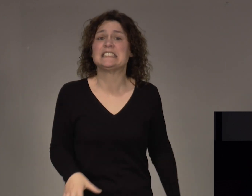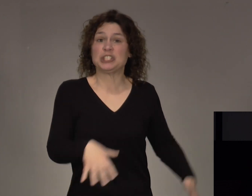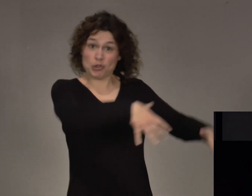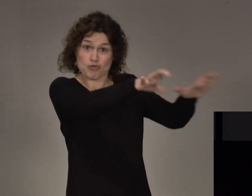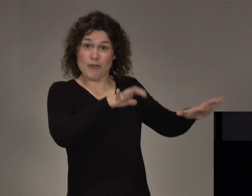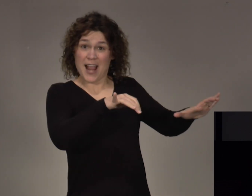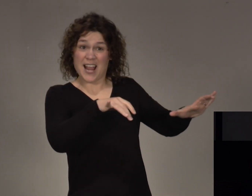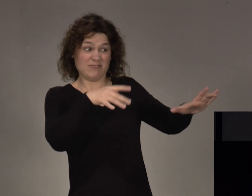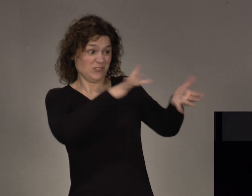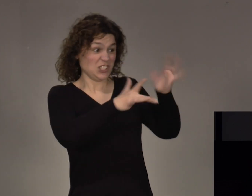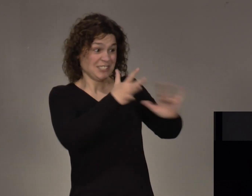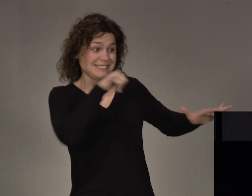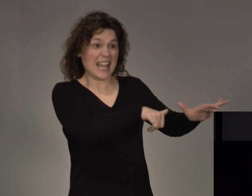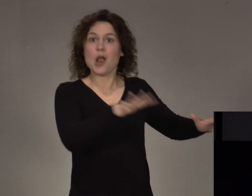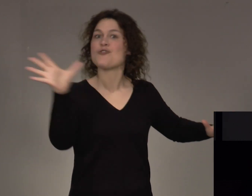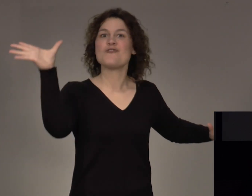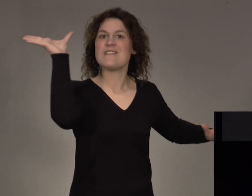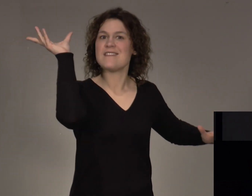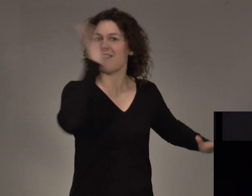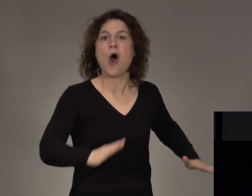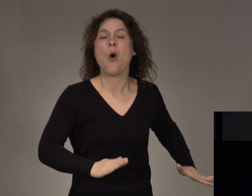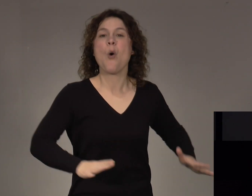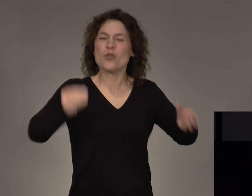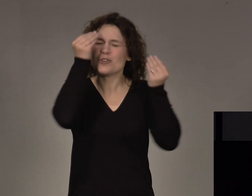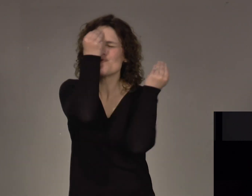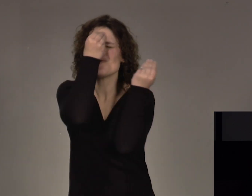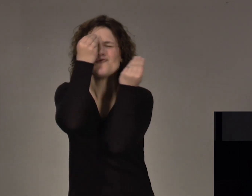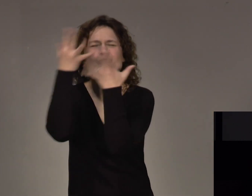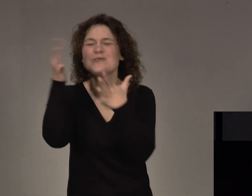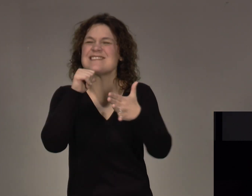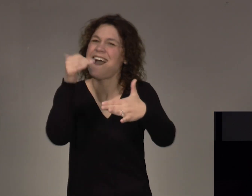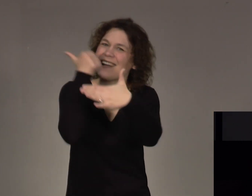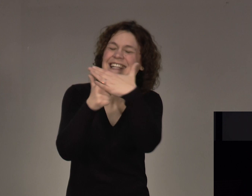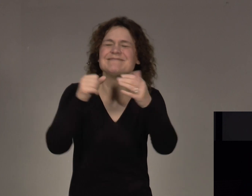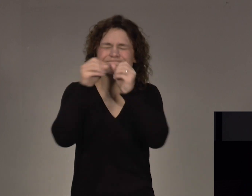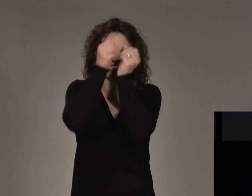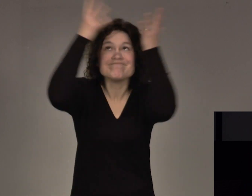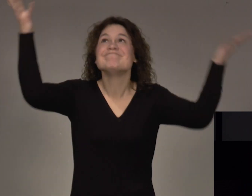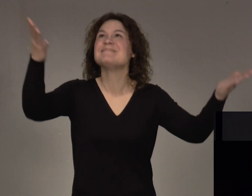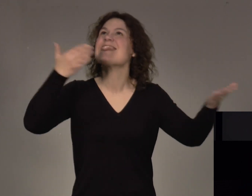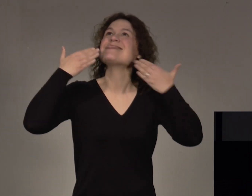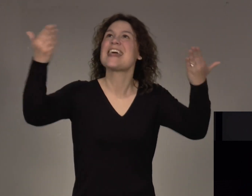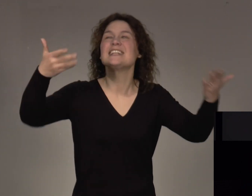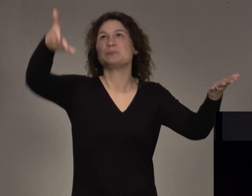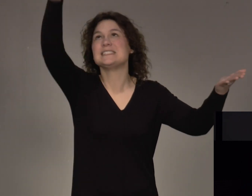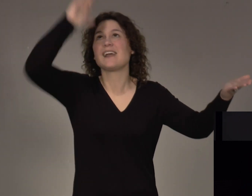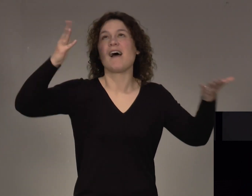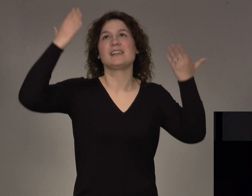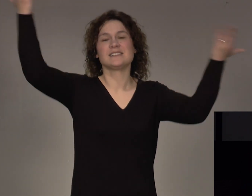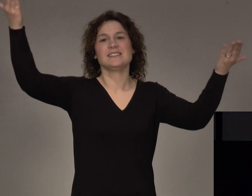contain Him. News cannot be hidden. Thanks be to our God. He gives us the victory